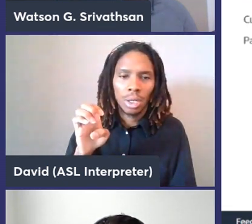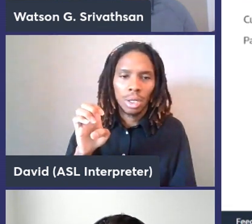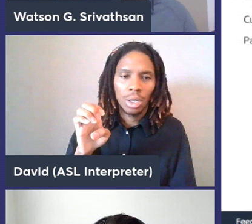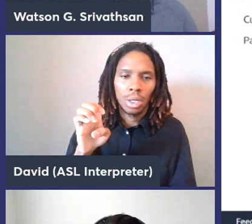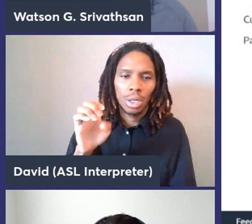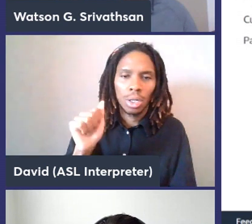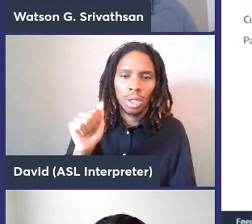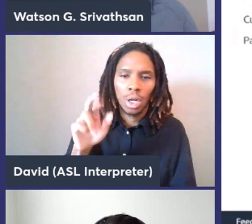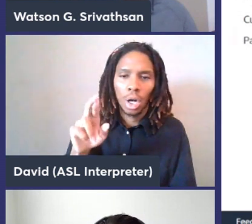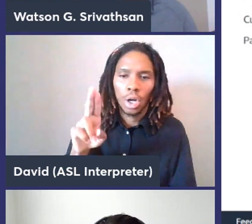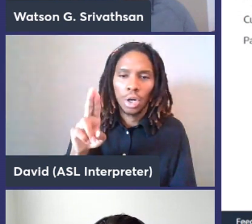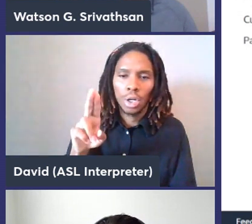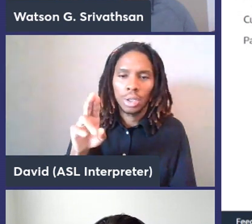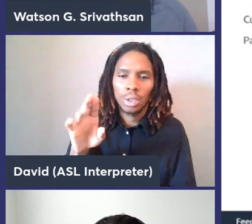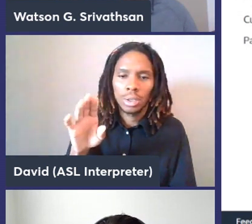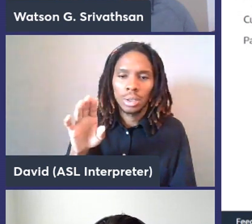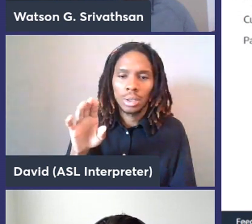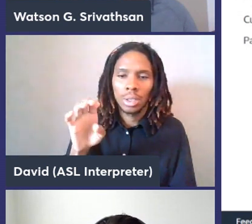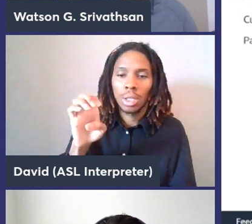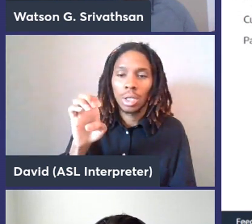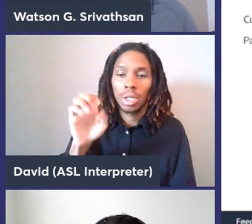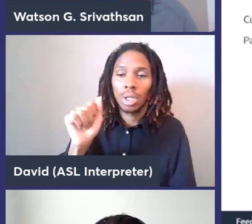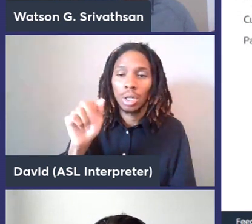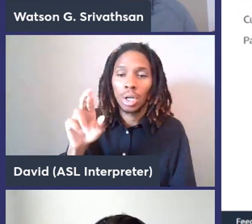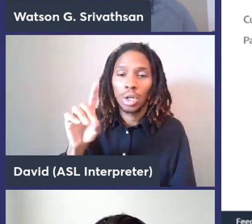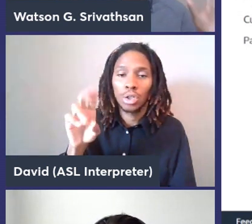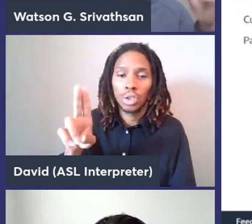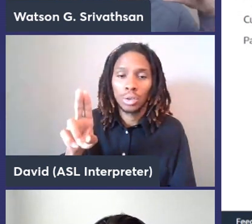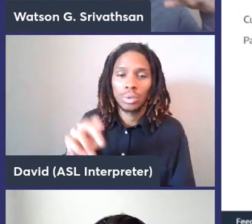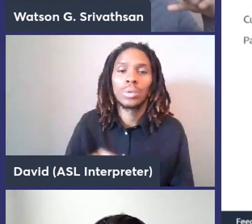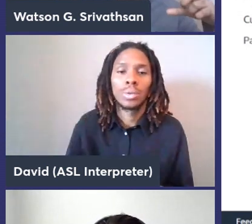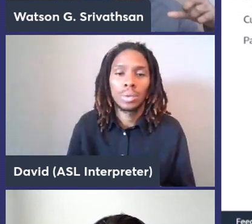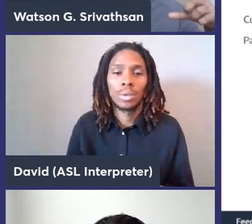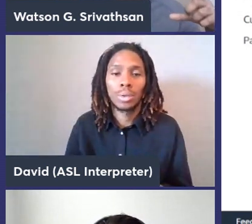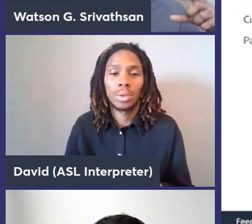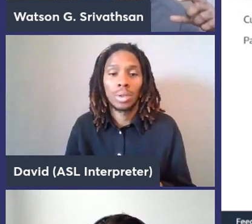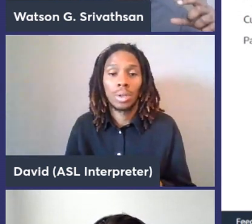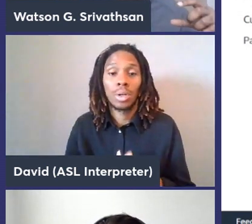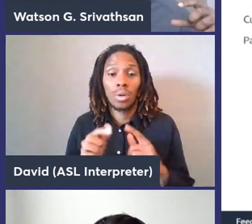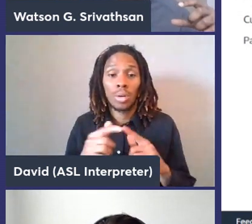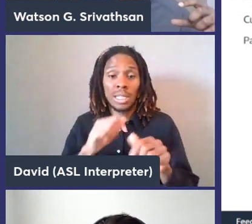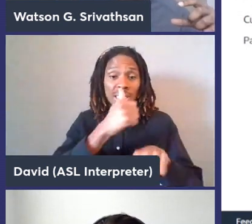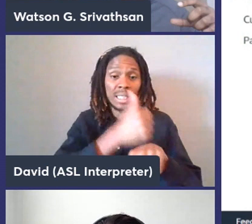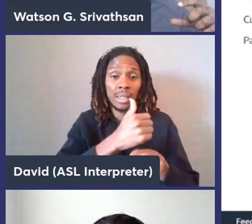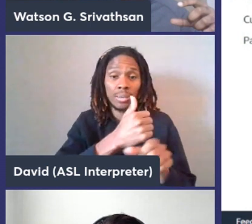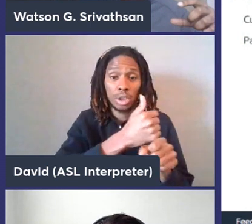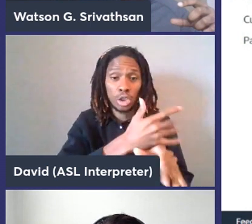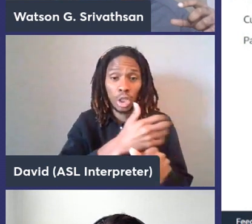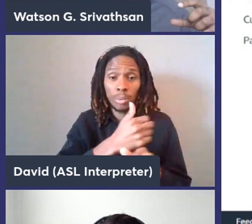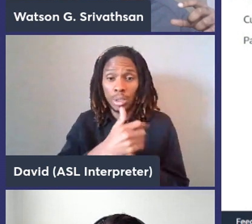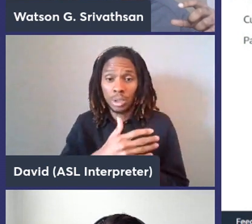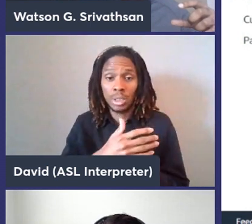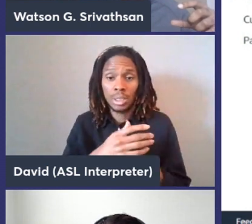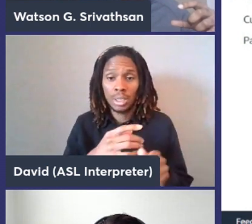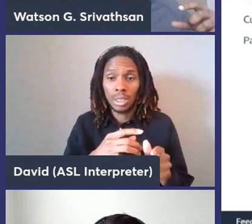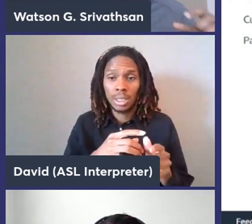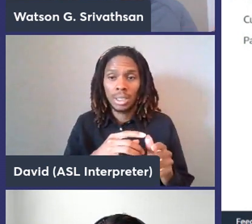So you can see, once I start setting things up in German, kicking off one in Greek is so easy.